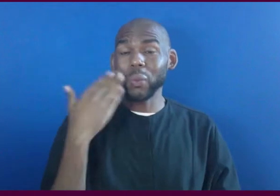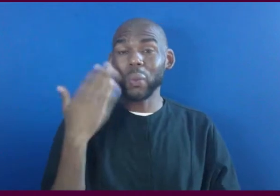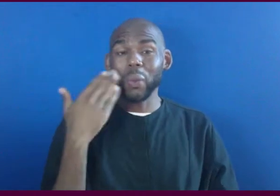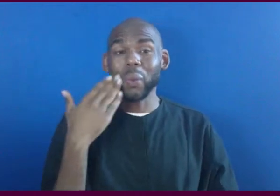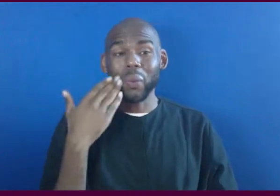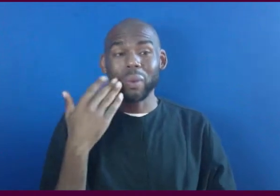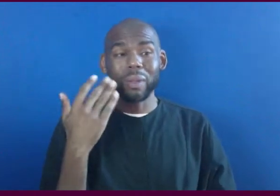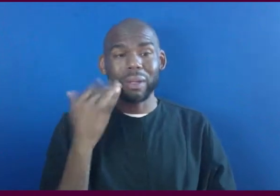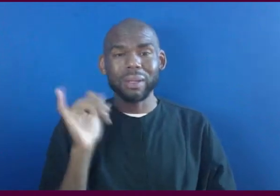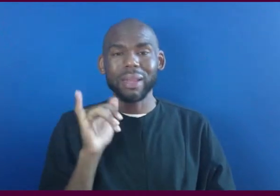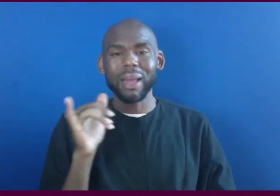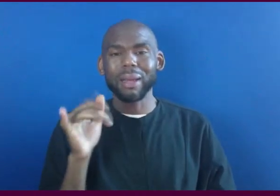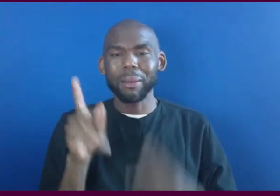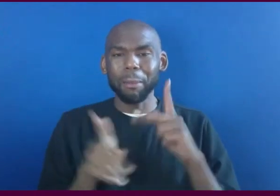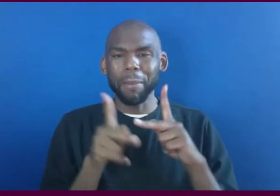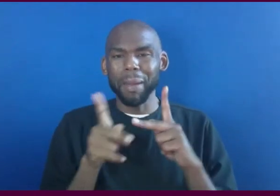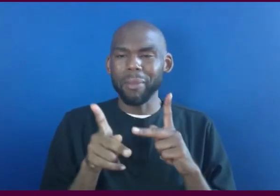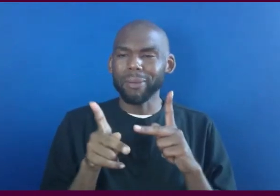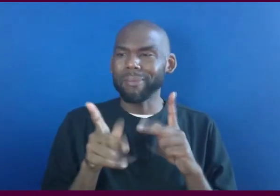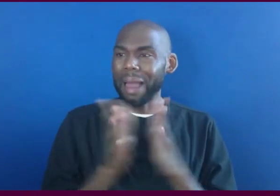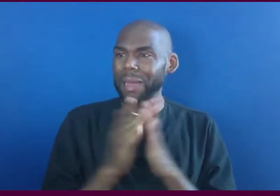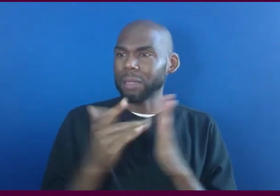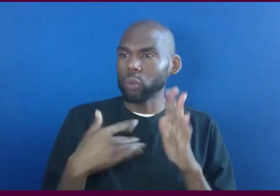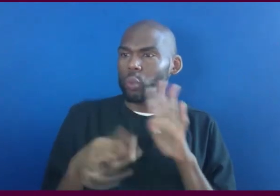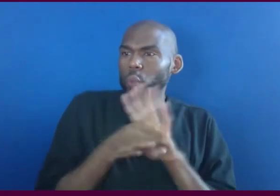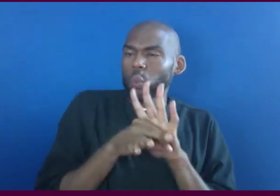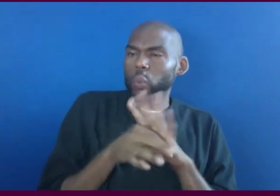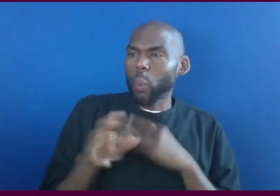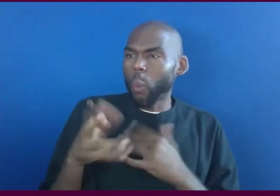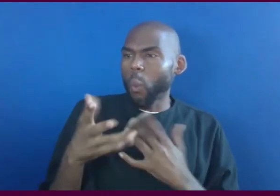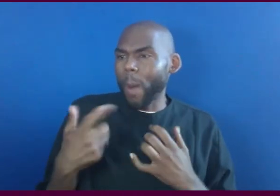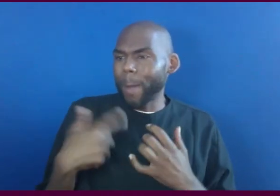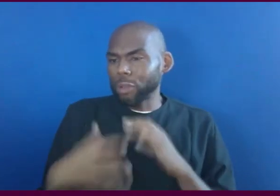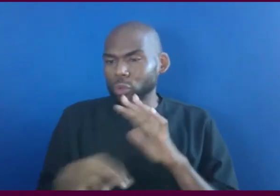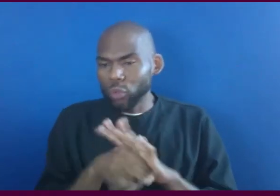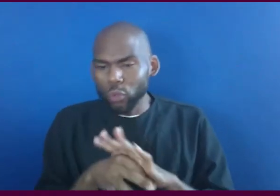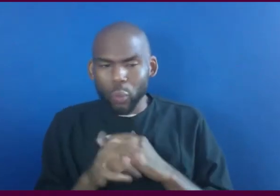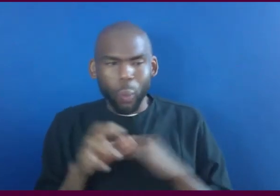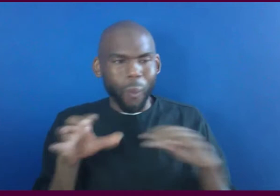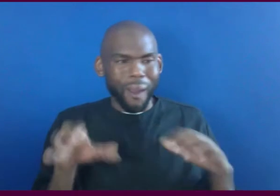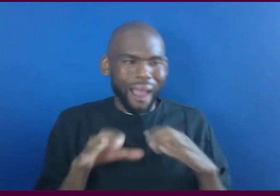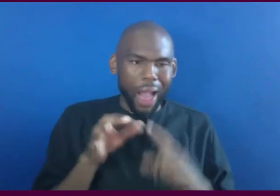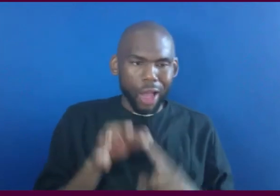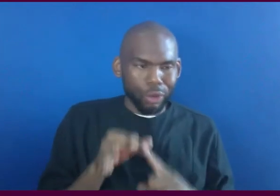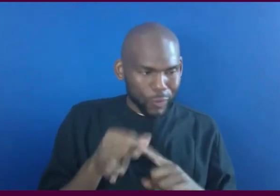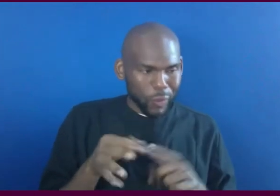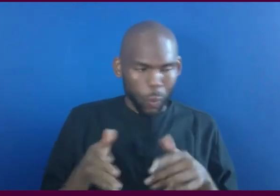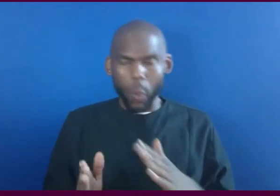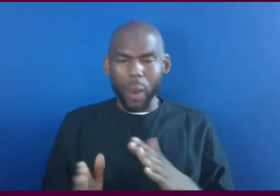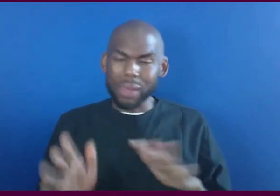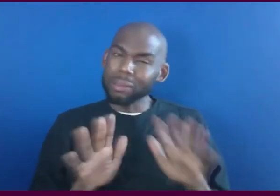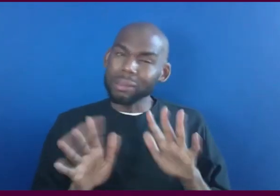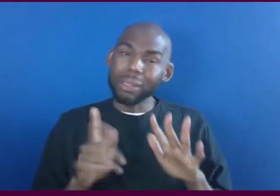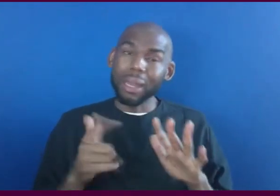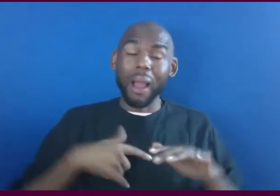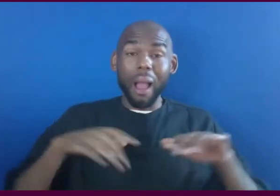Having people ask me to choose or wanting me to choose or act a certain way, I act the